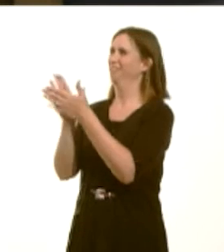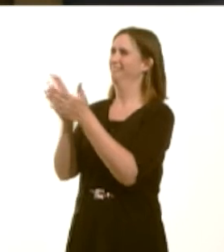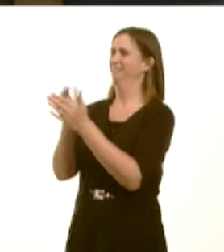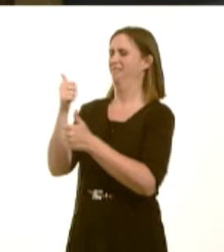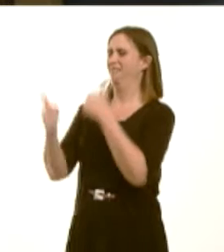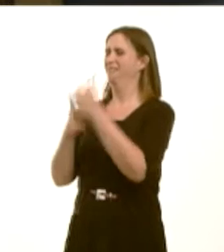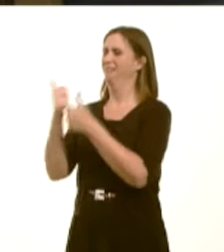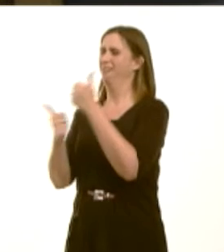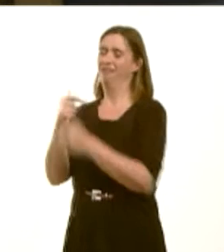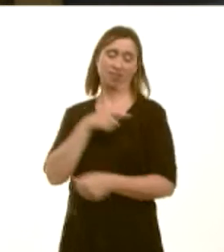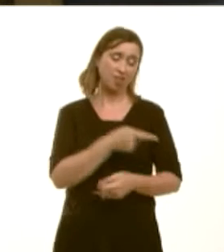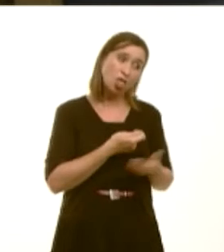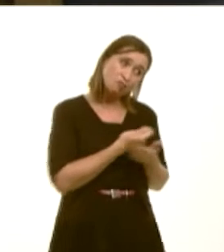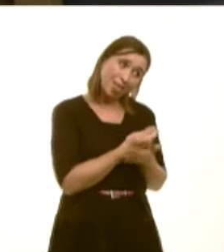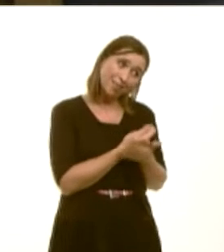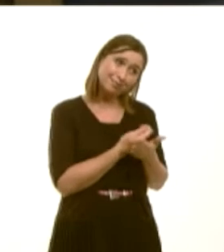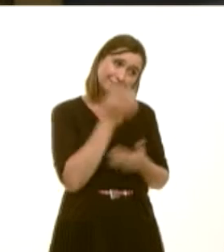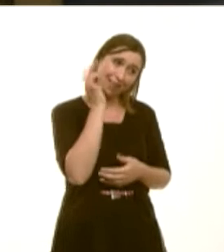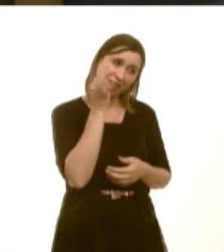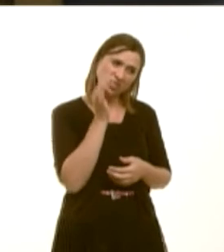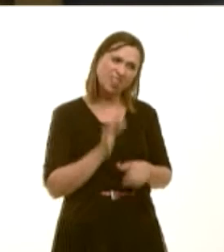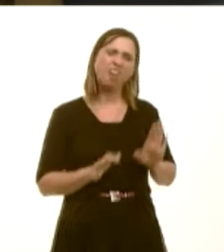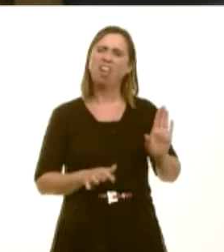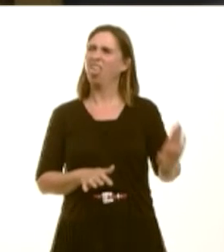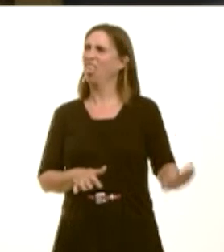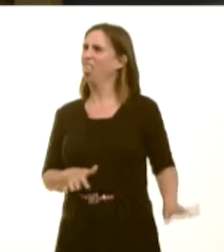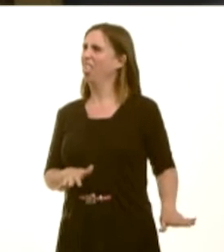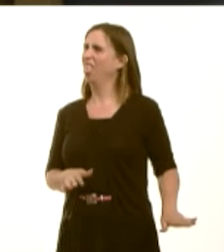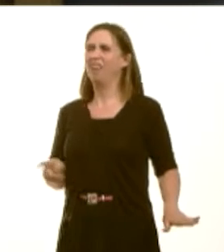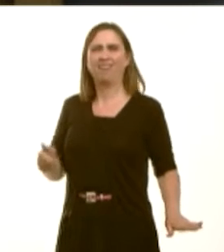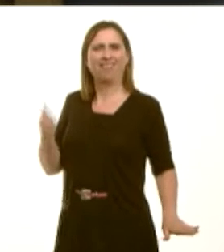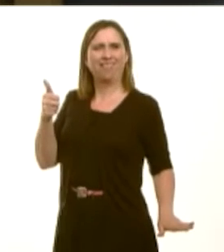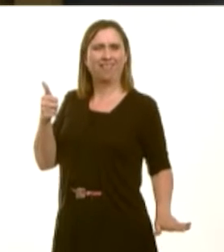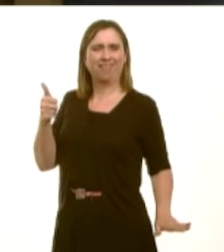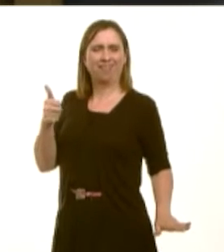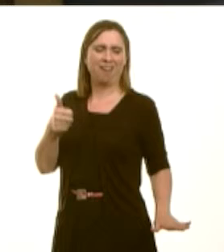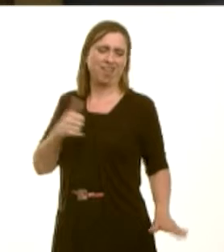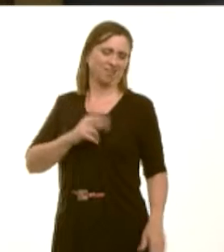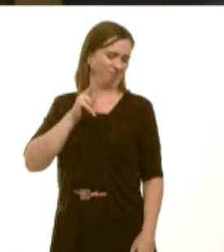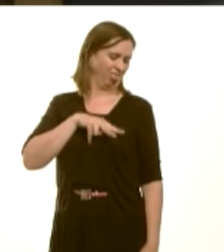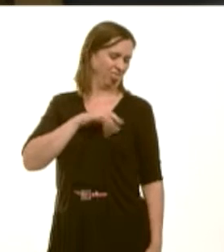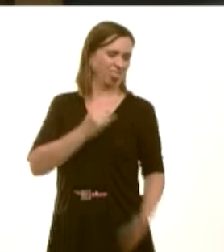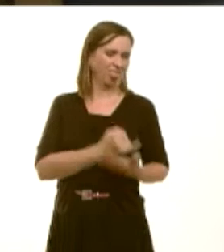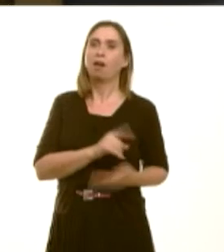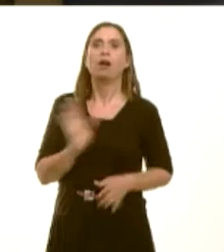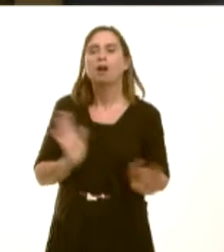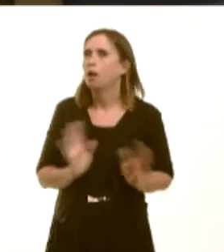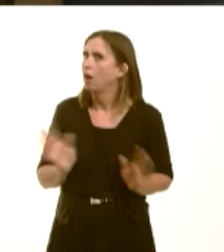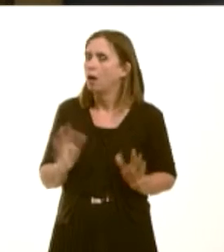whereby people who pay rent see themselves as second-class citizens. Itís important that we ensure that there is quality housing available for all.